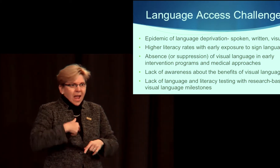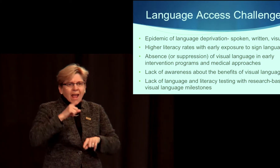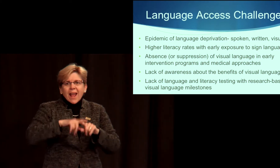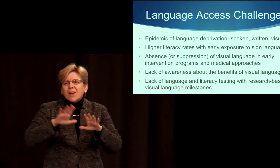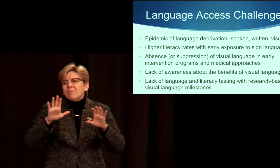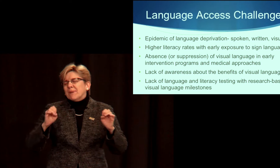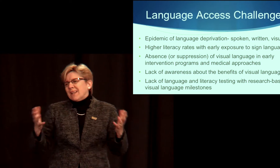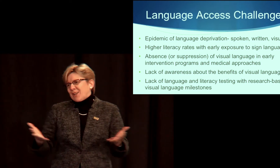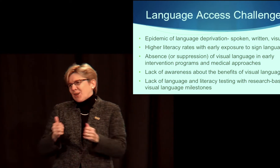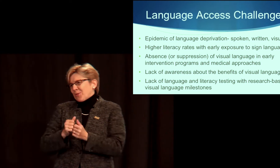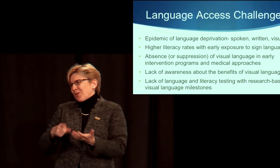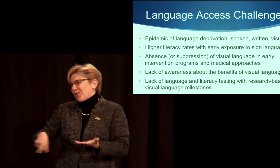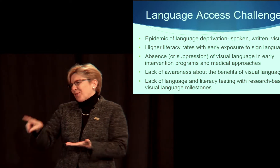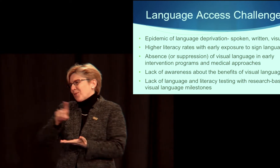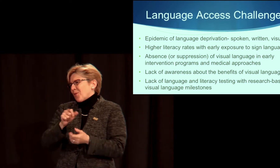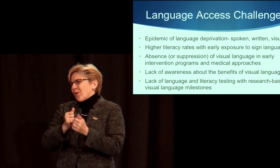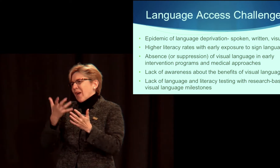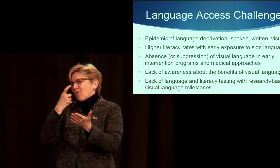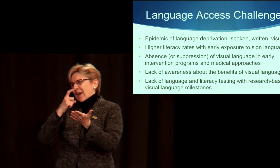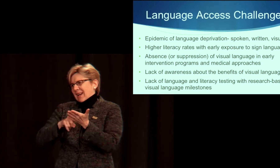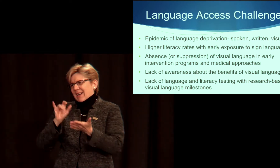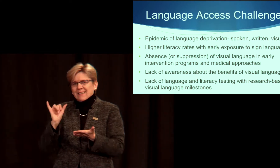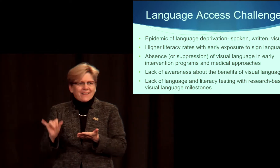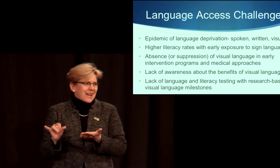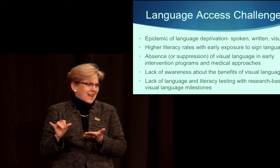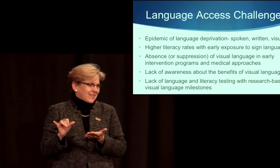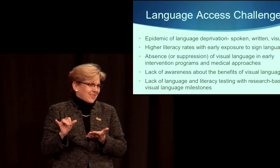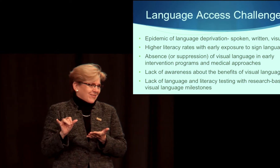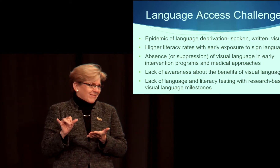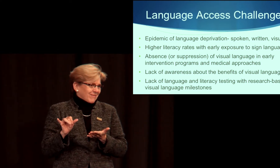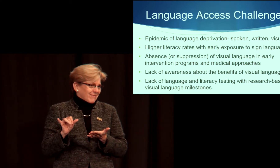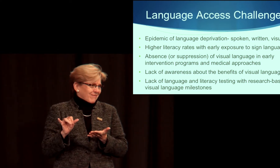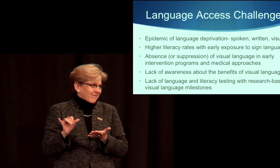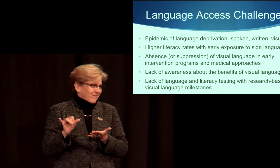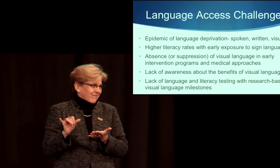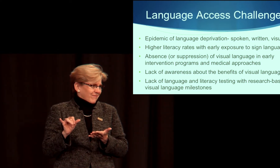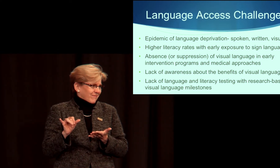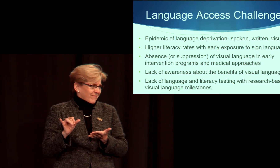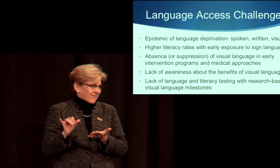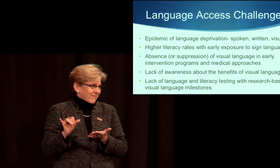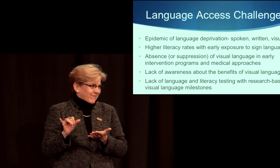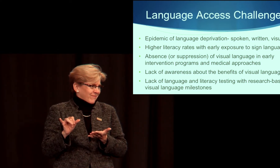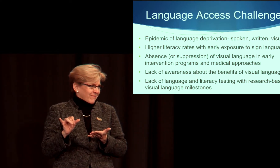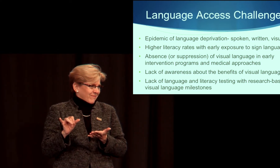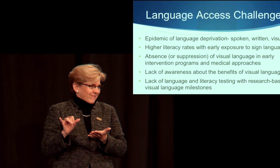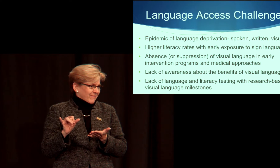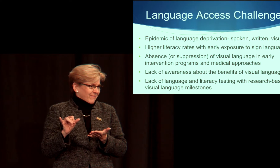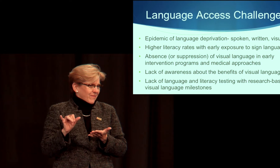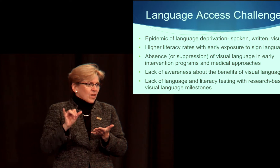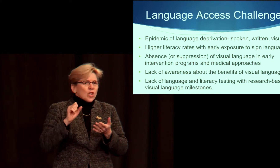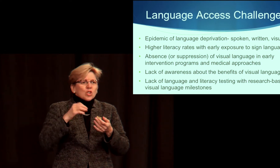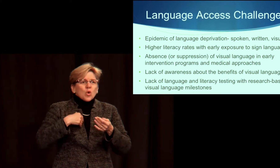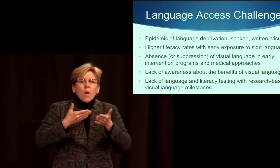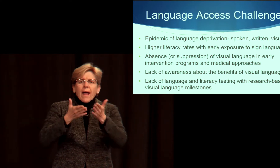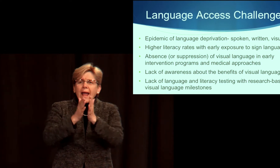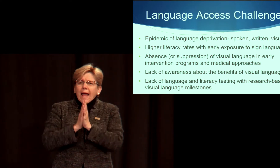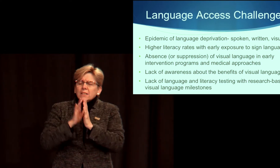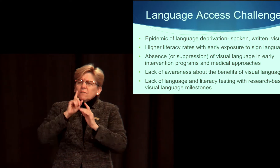and I can't be here with you without recognizing that so I ask you